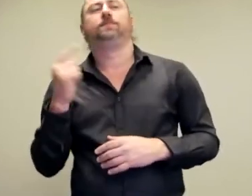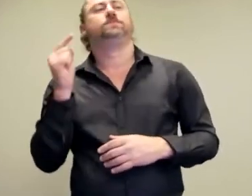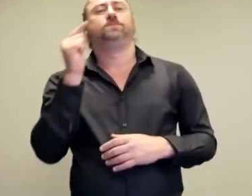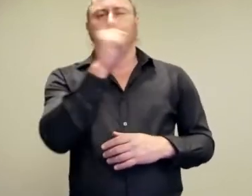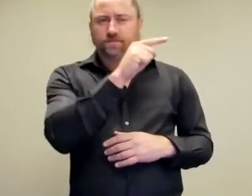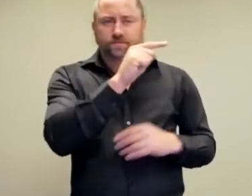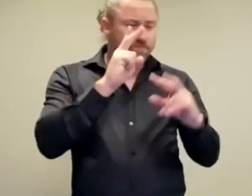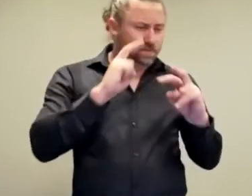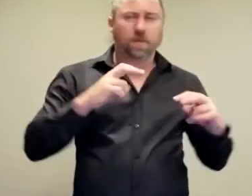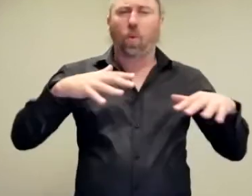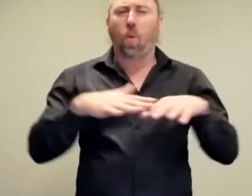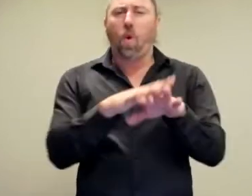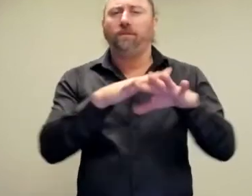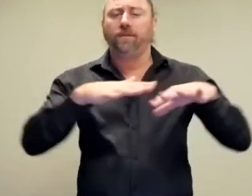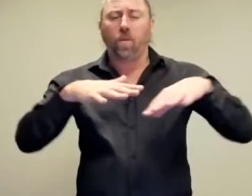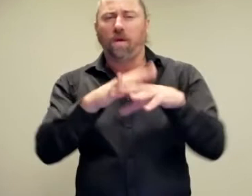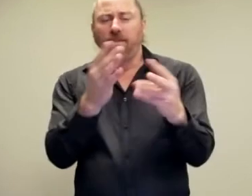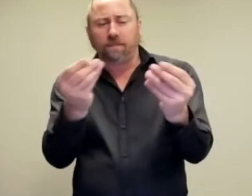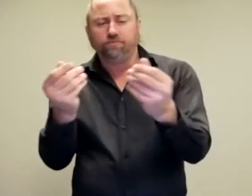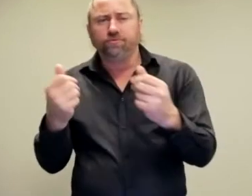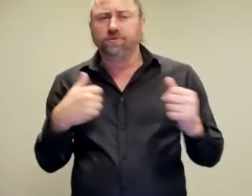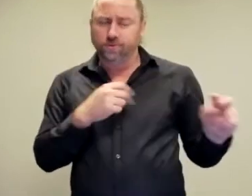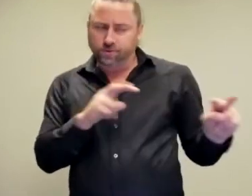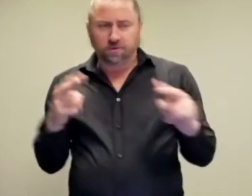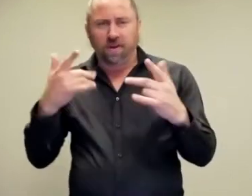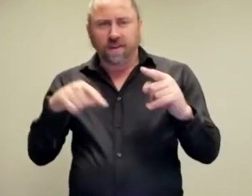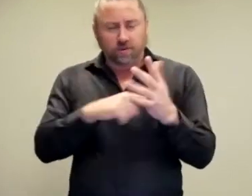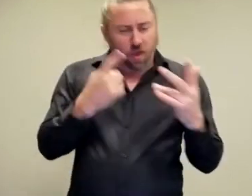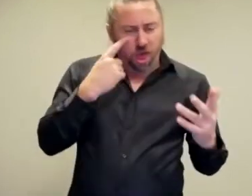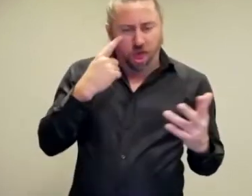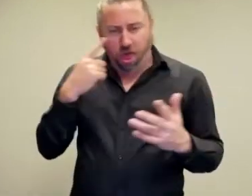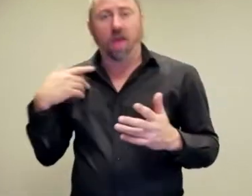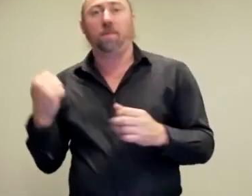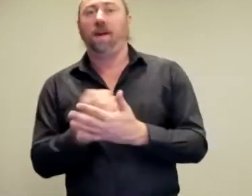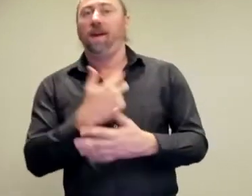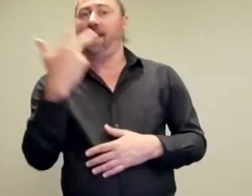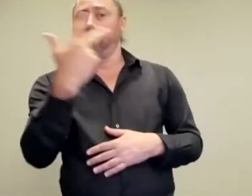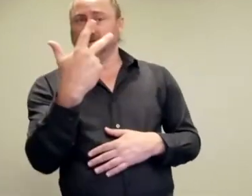with woven fabrics as a result and I made a series of 18 frotages of kitchen